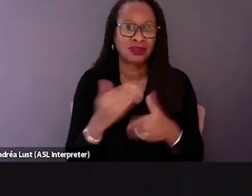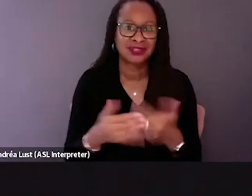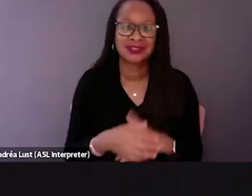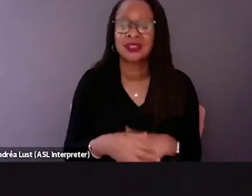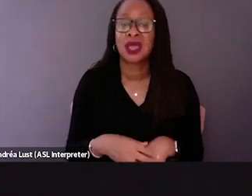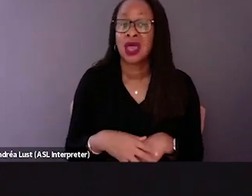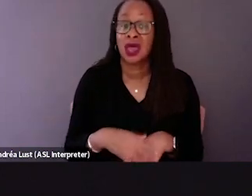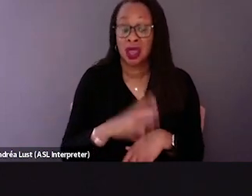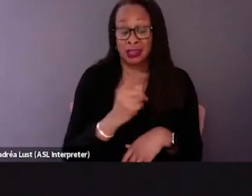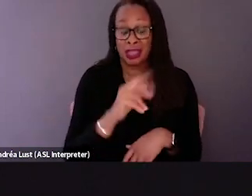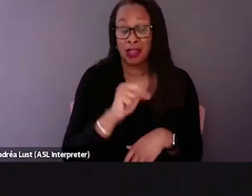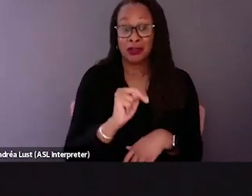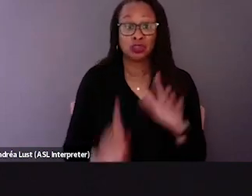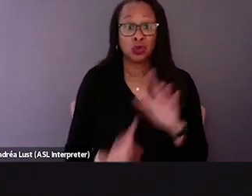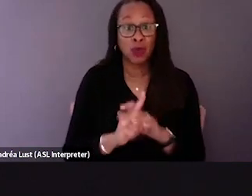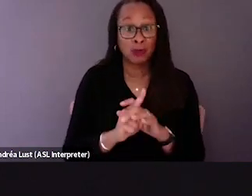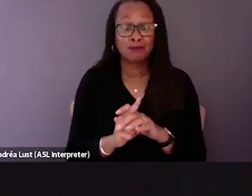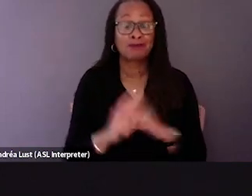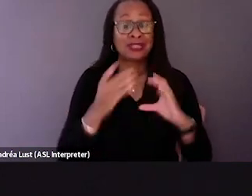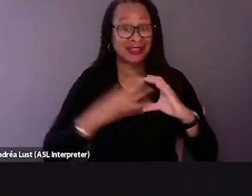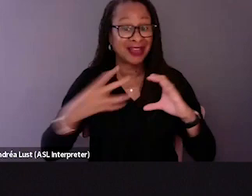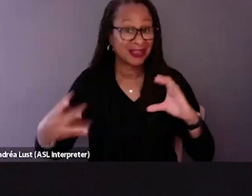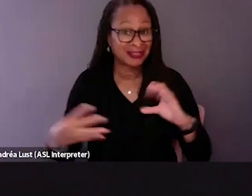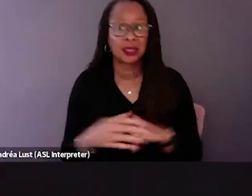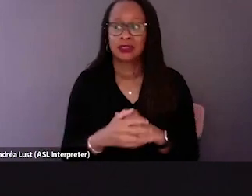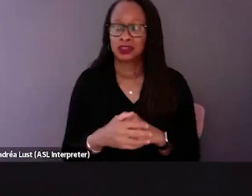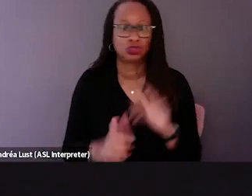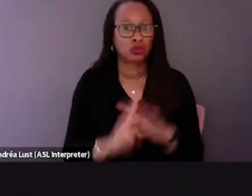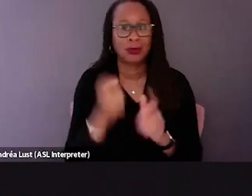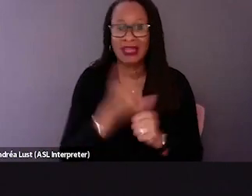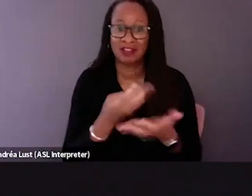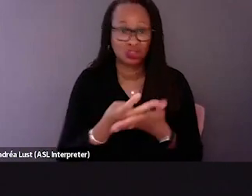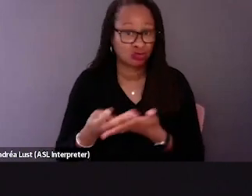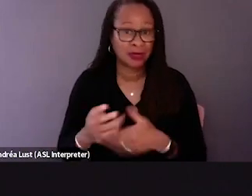She had her own screening in Austin where she lives and back in Wisconsin where she grew up